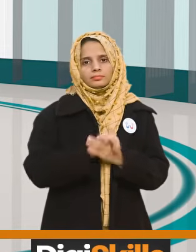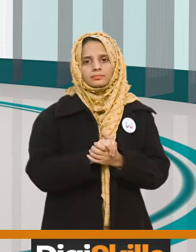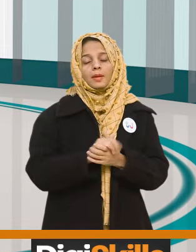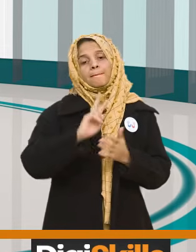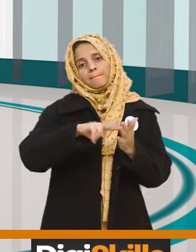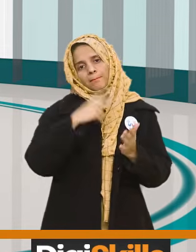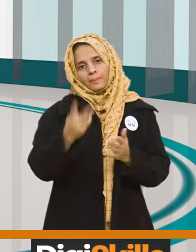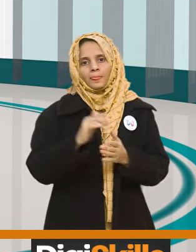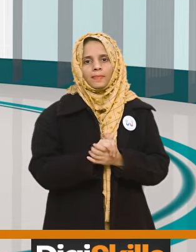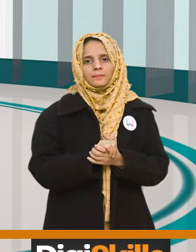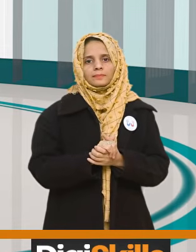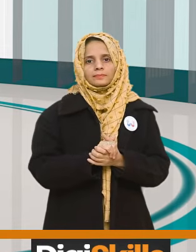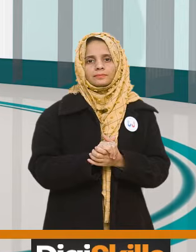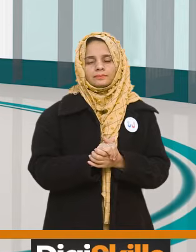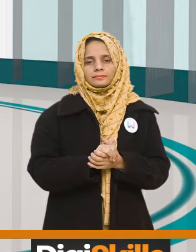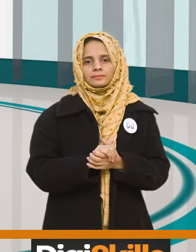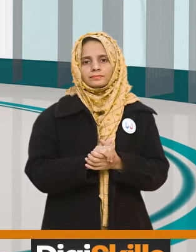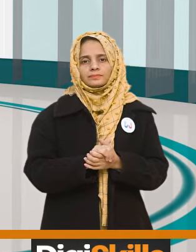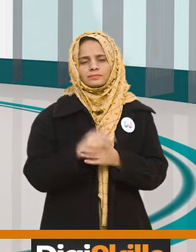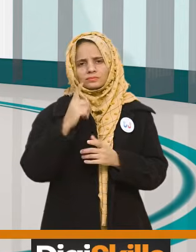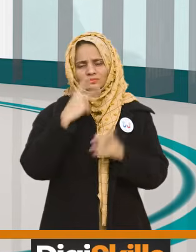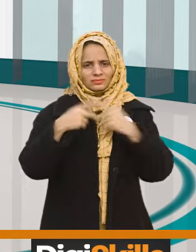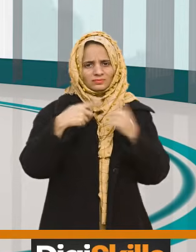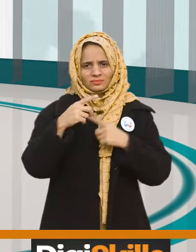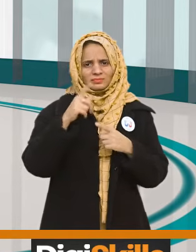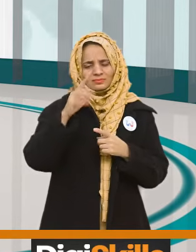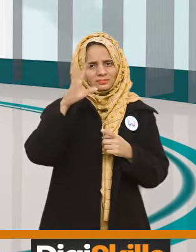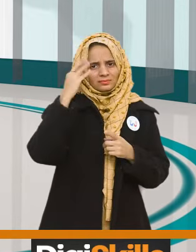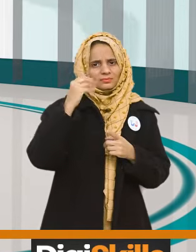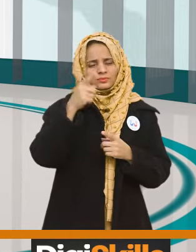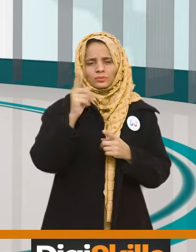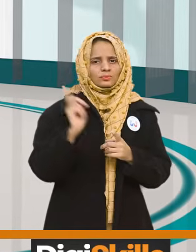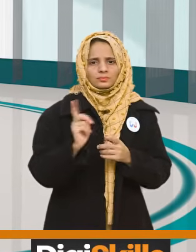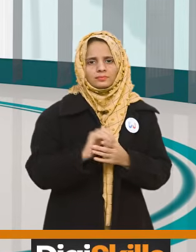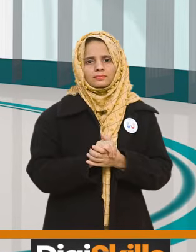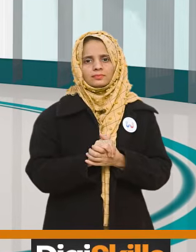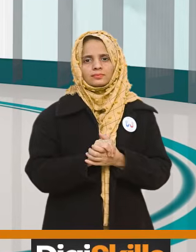After that, you still should not rush to accept the award by pressing the button.